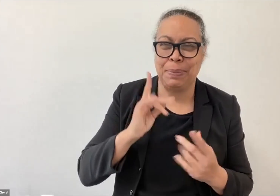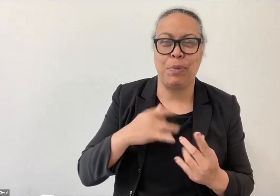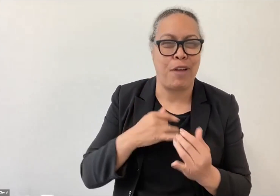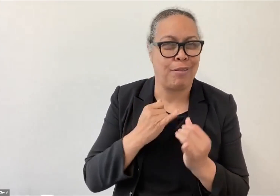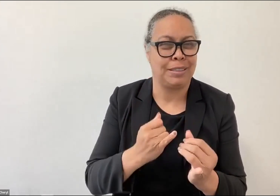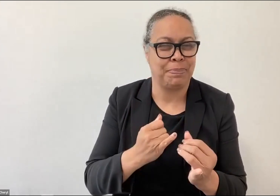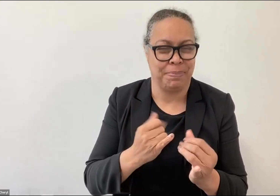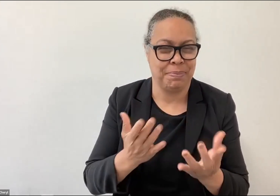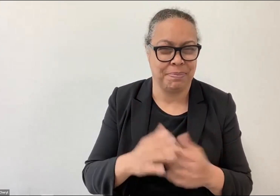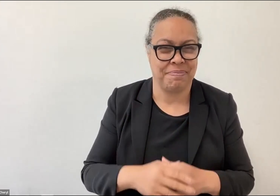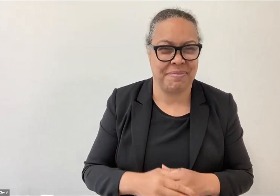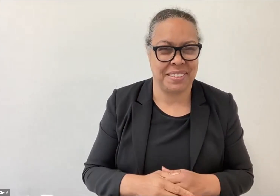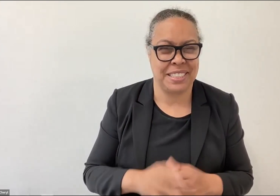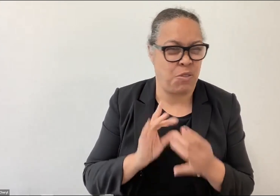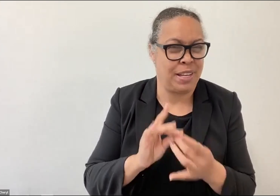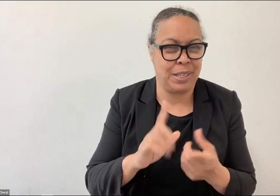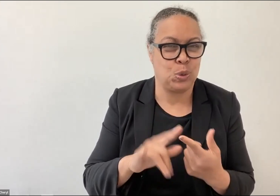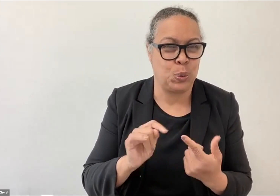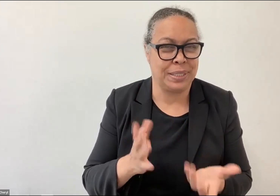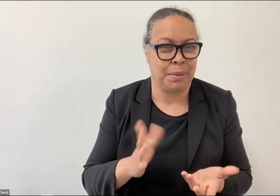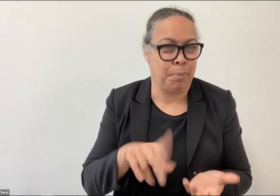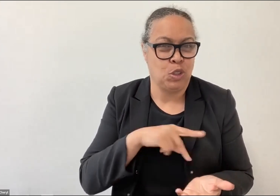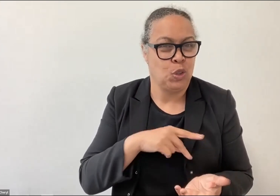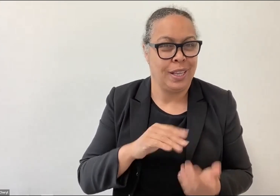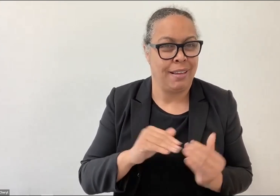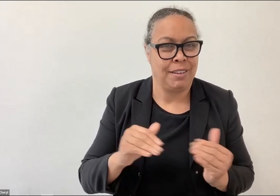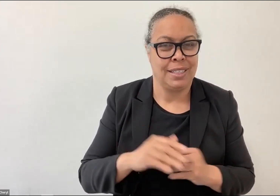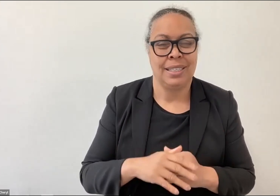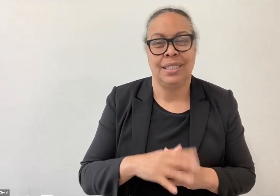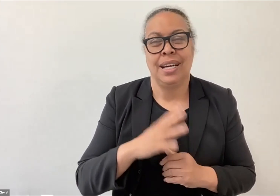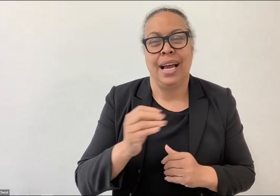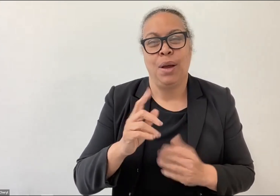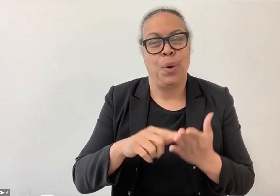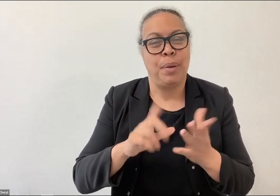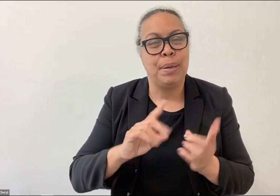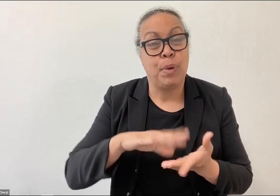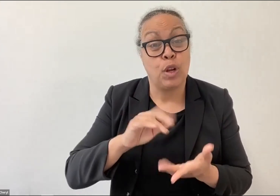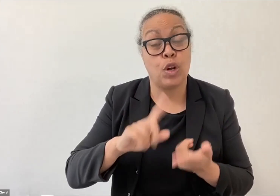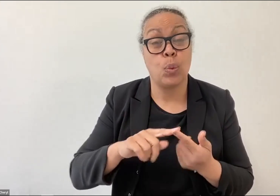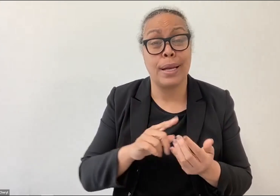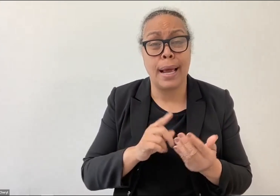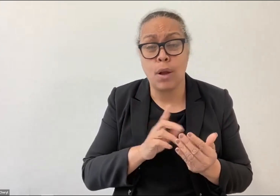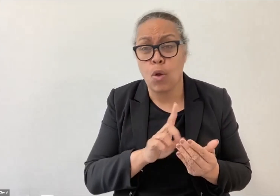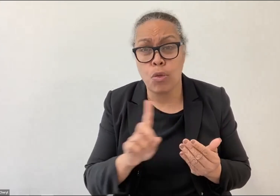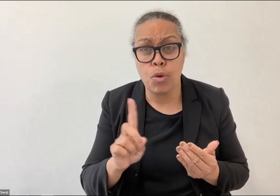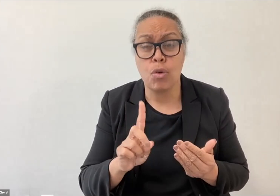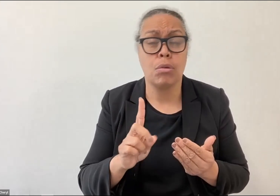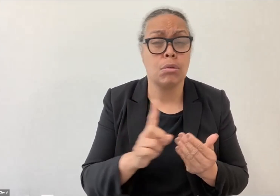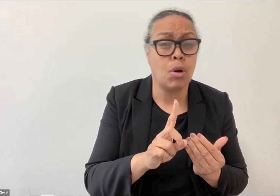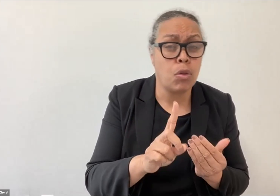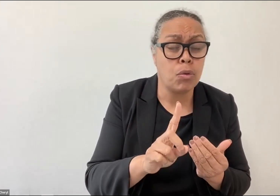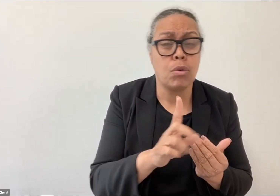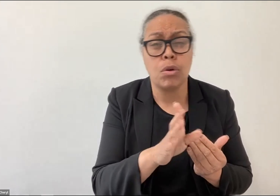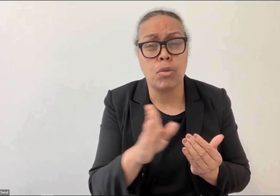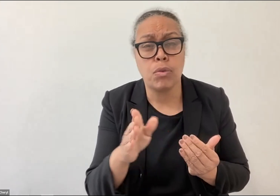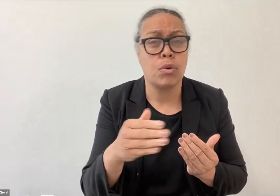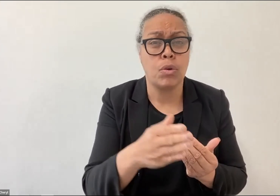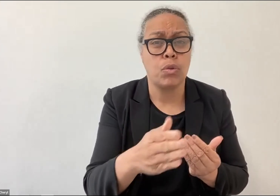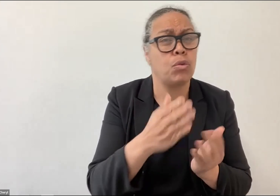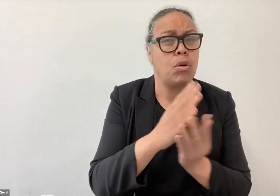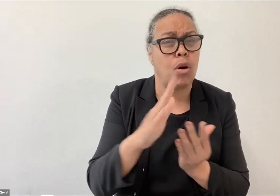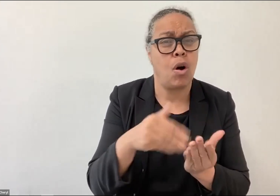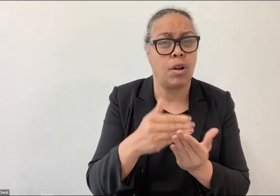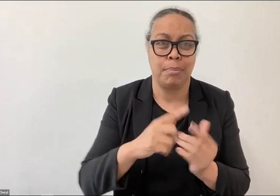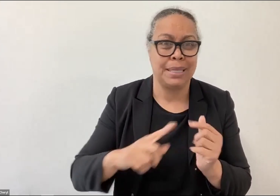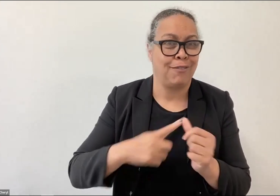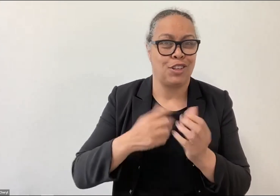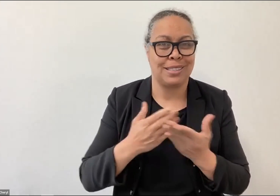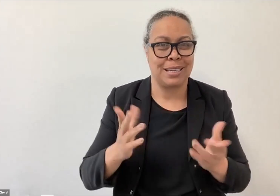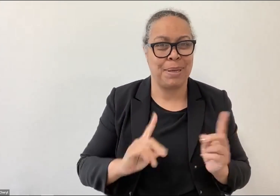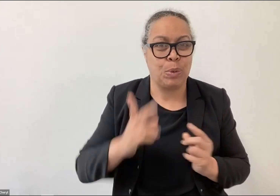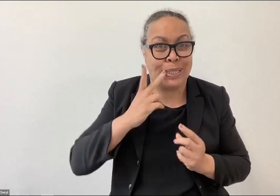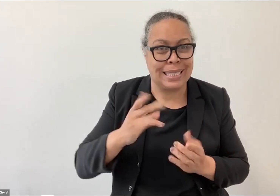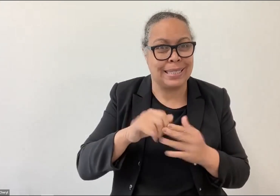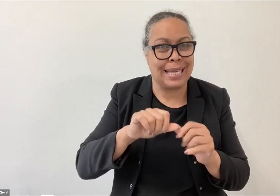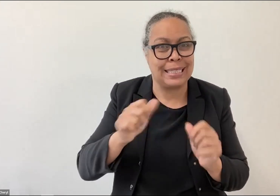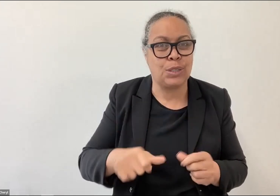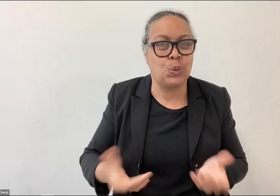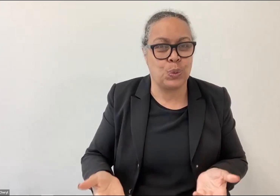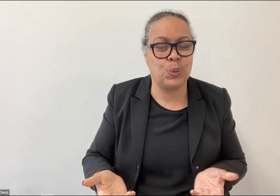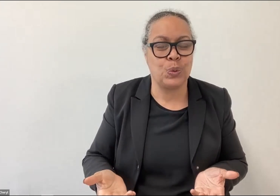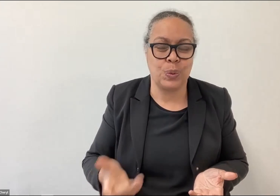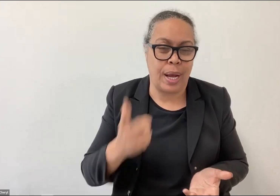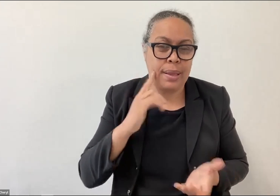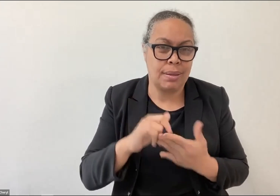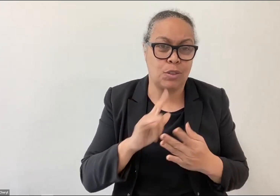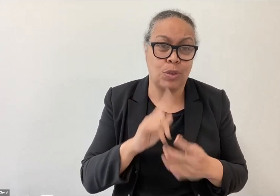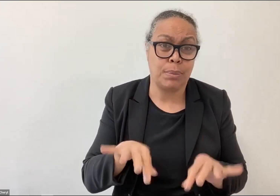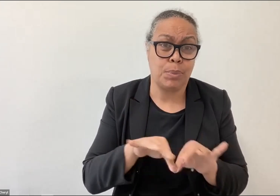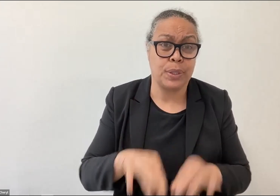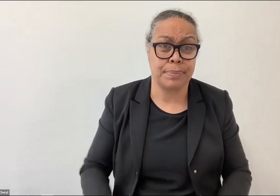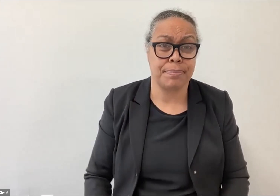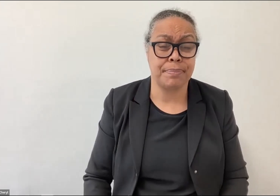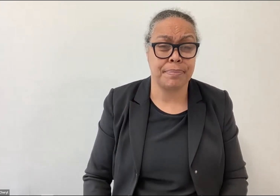to it on a personal level, and I think what people learn going through the entire memorial. and the fact that the statue is the first thing that people see in read, I think, is really important.